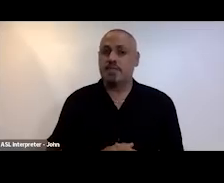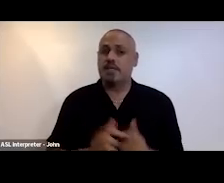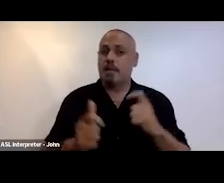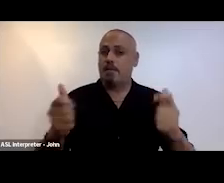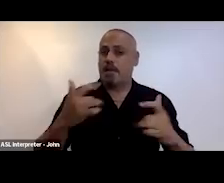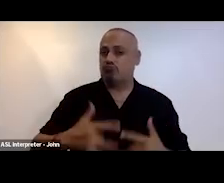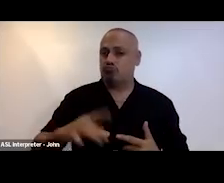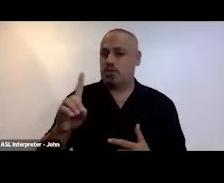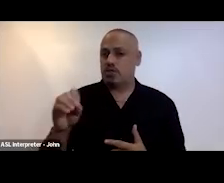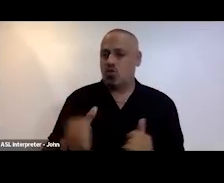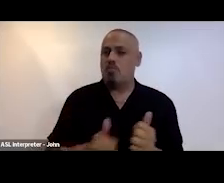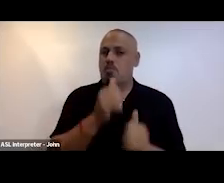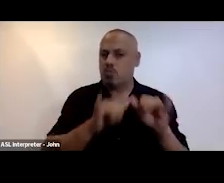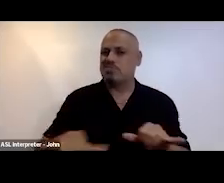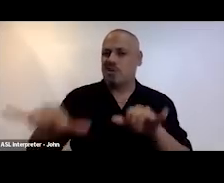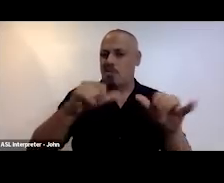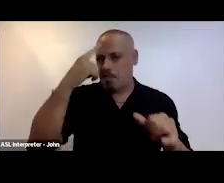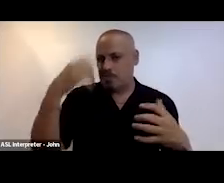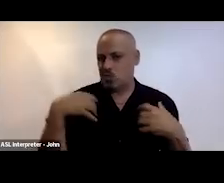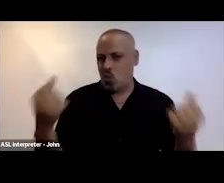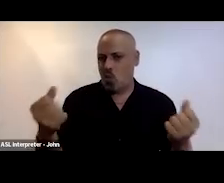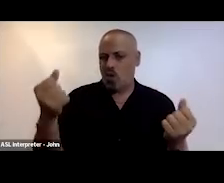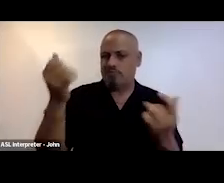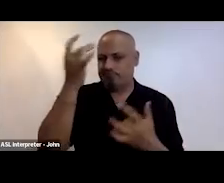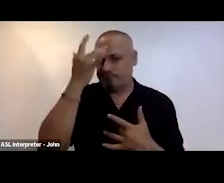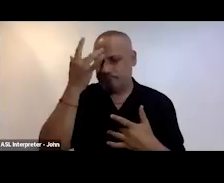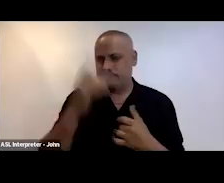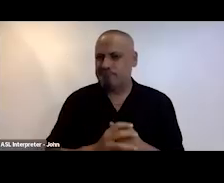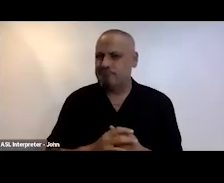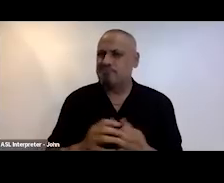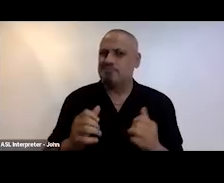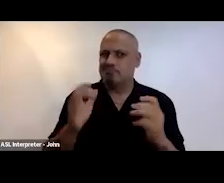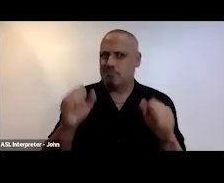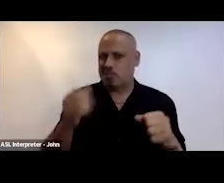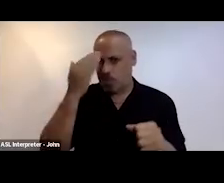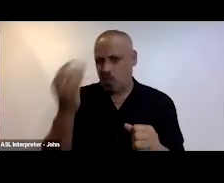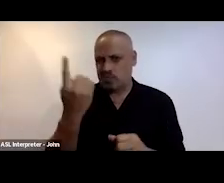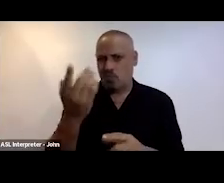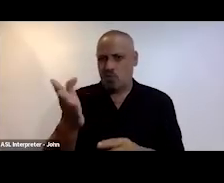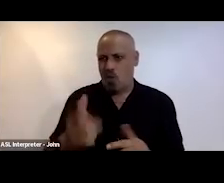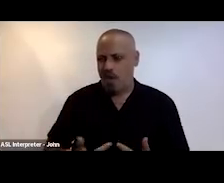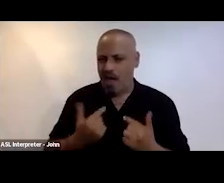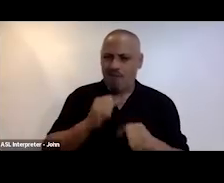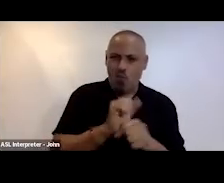is one of the most common mental health conditions. You very likely know people in your life that you work with and people in the rest of your life